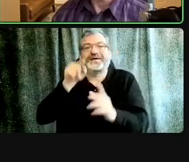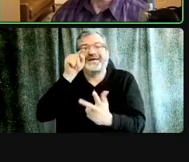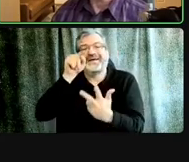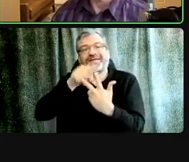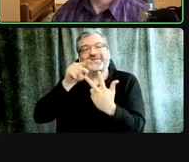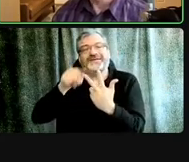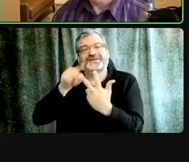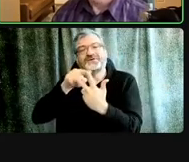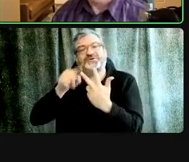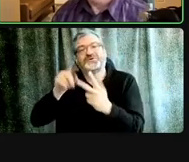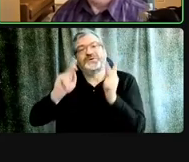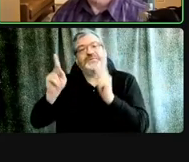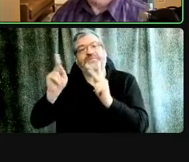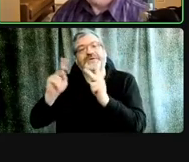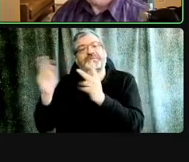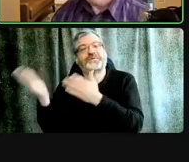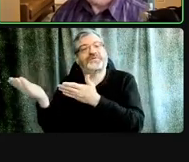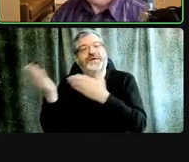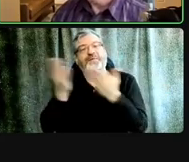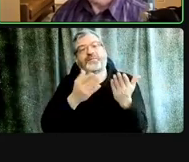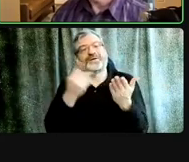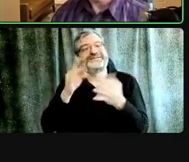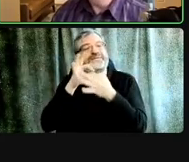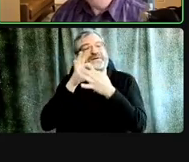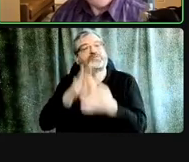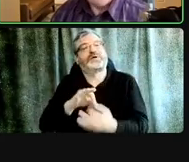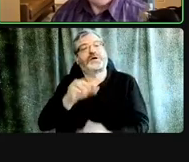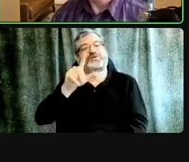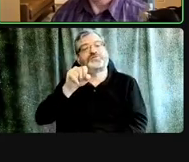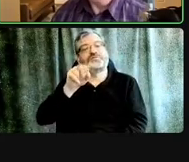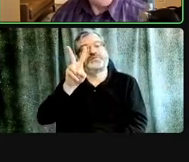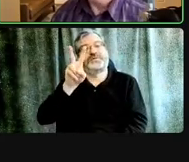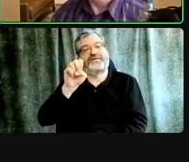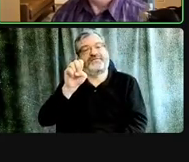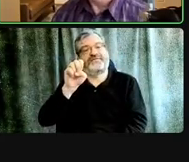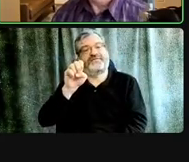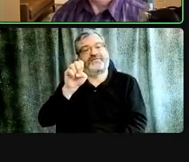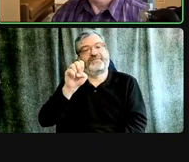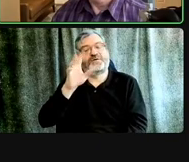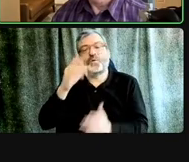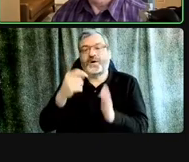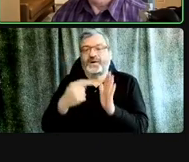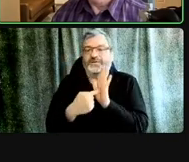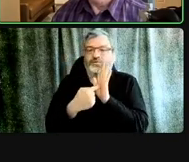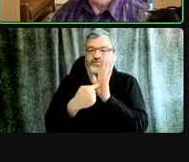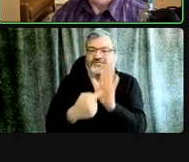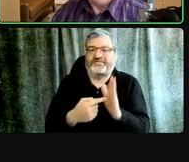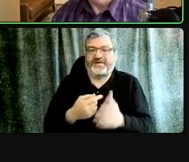Objects that are associated with love, to reflect and express how these objects were meaning to them.